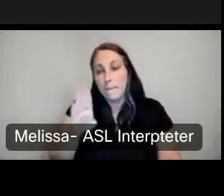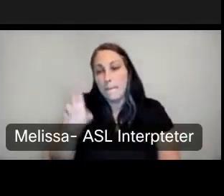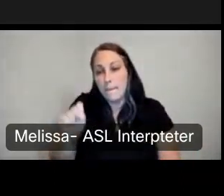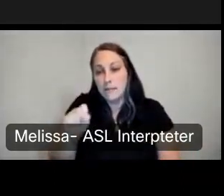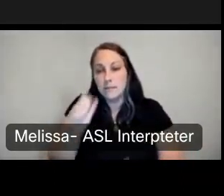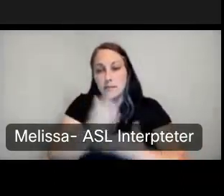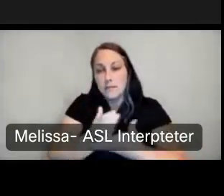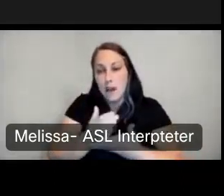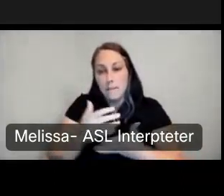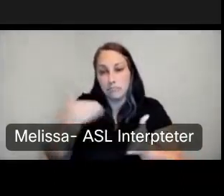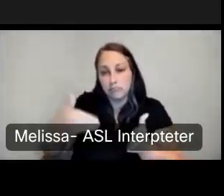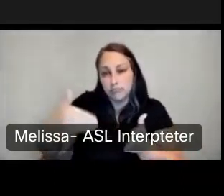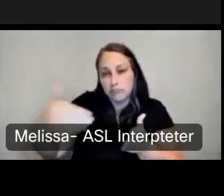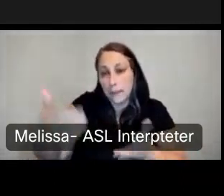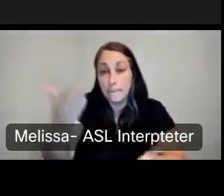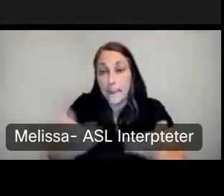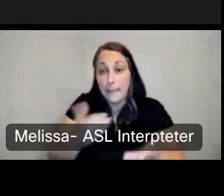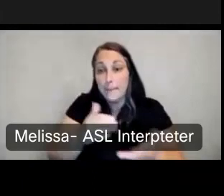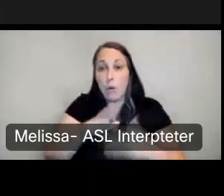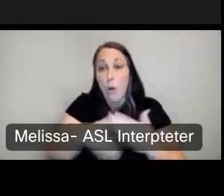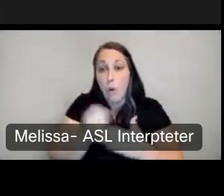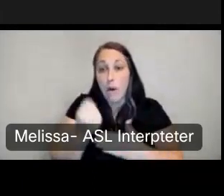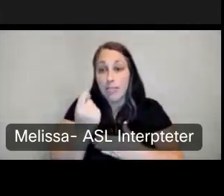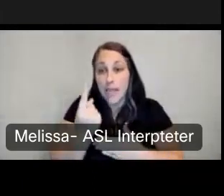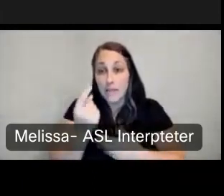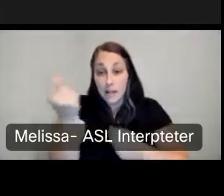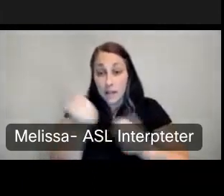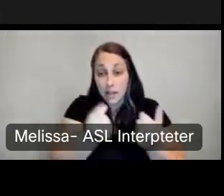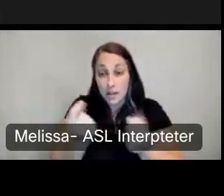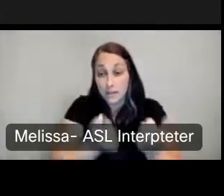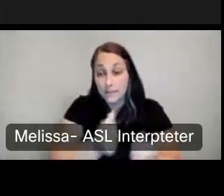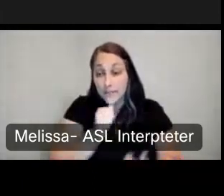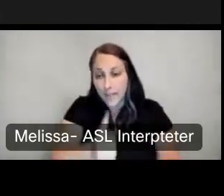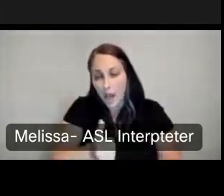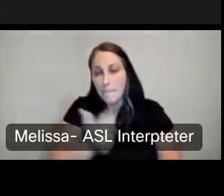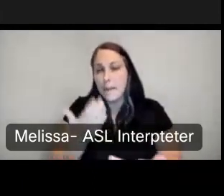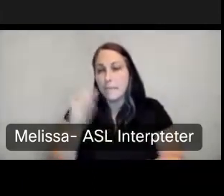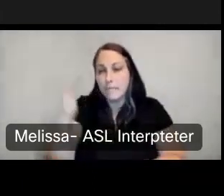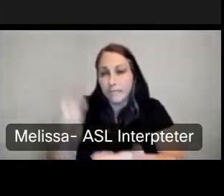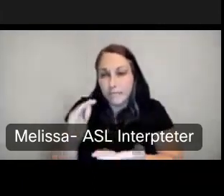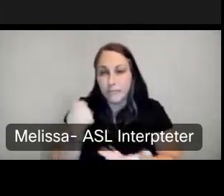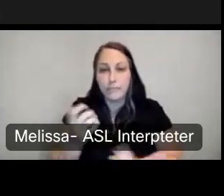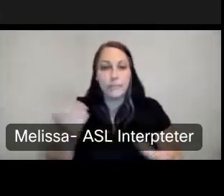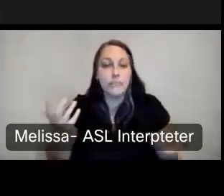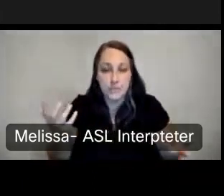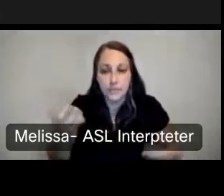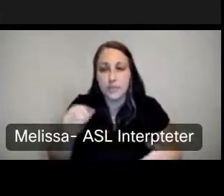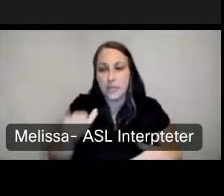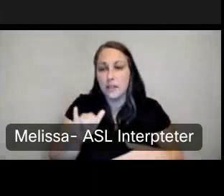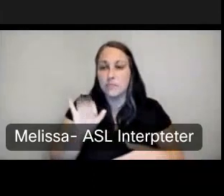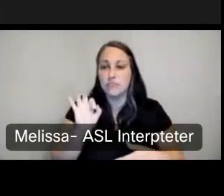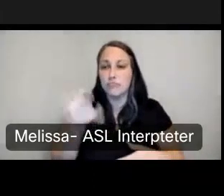maybe we don't move with all day 11 stops uh we move with forward with less but that um uh right